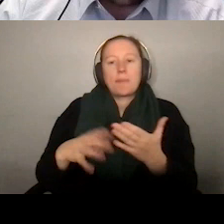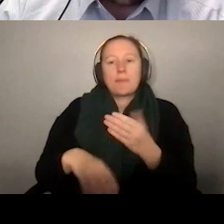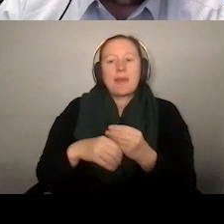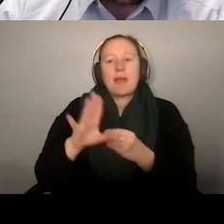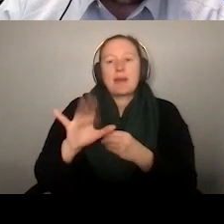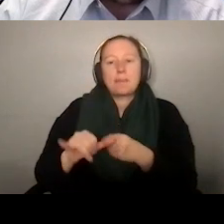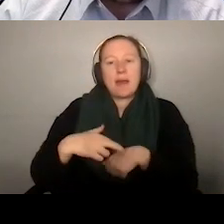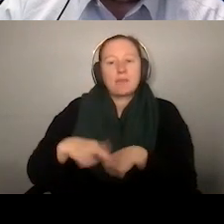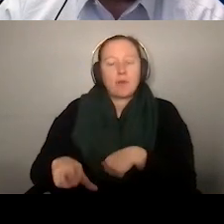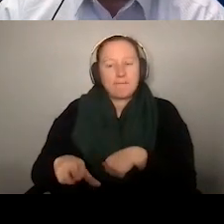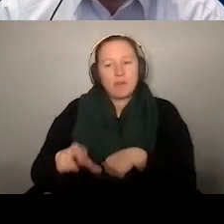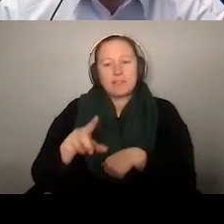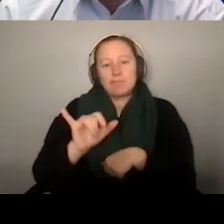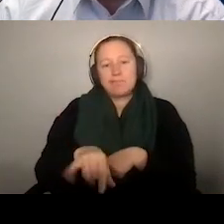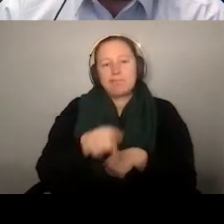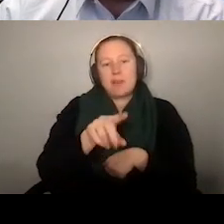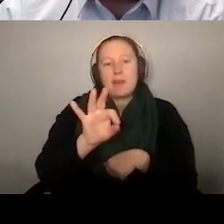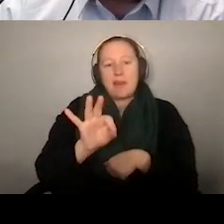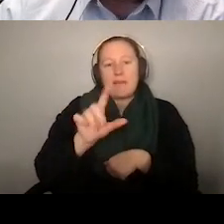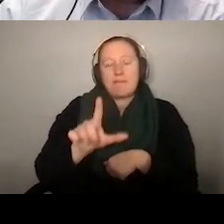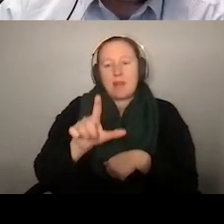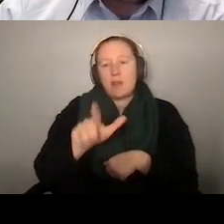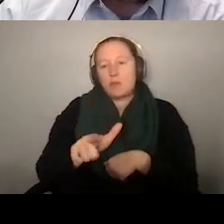as in the example of FL-26.